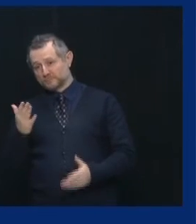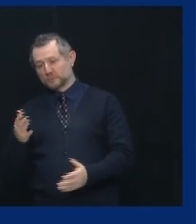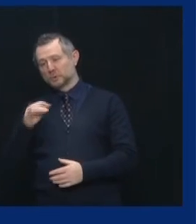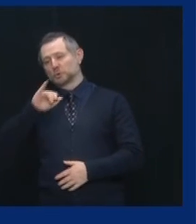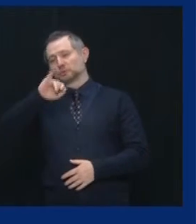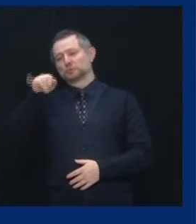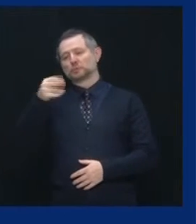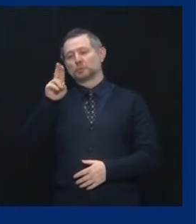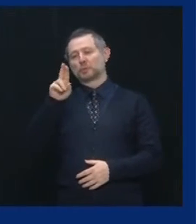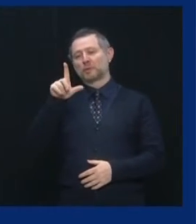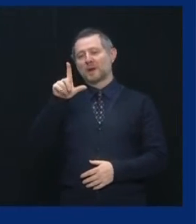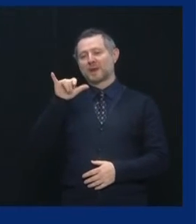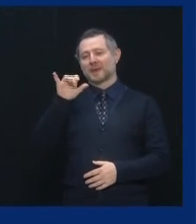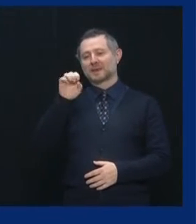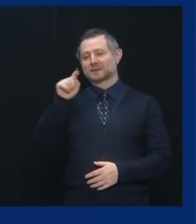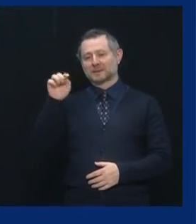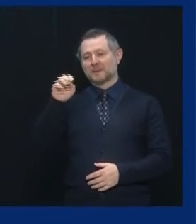HAND FUNCTION AT THE BOTTOM OF